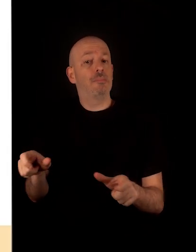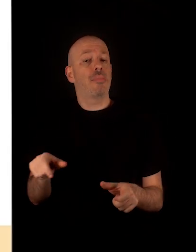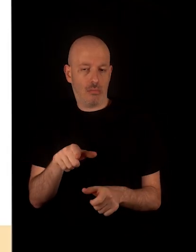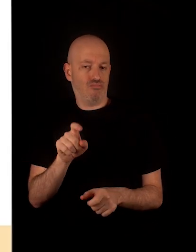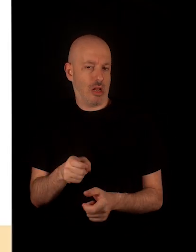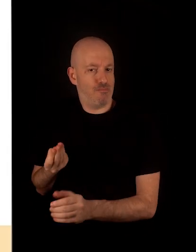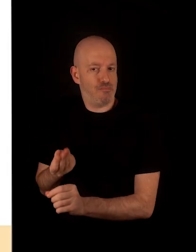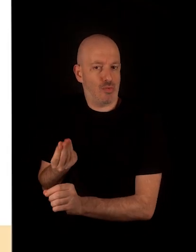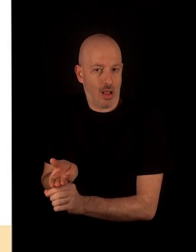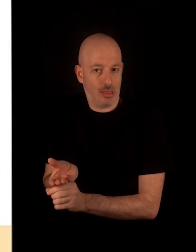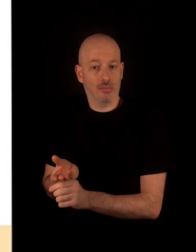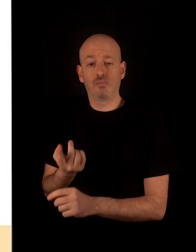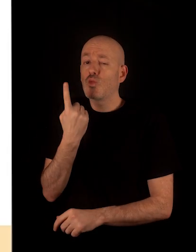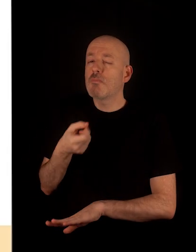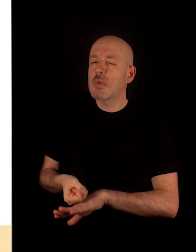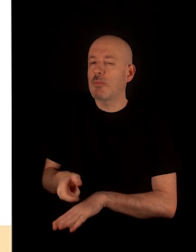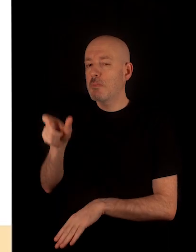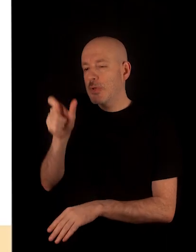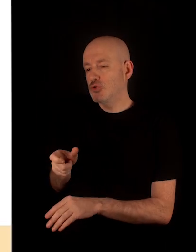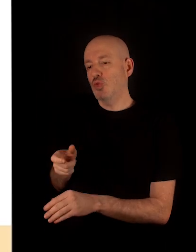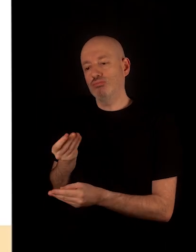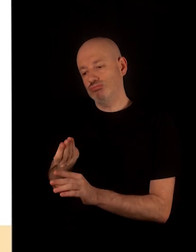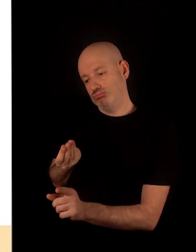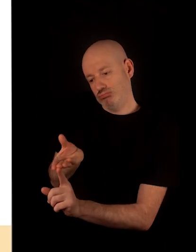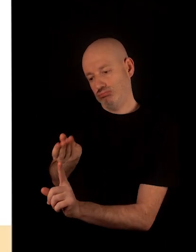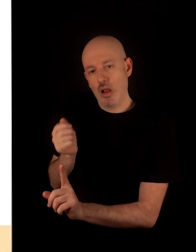to decide the objectives of the residency, the duration, the location,